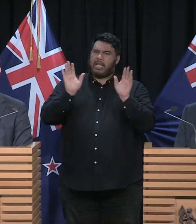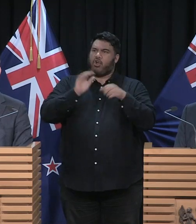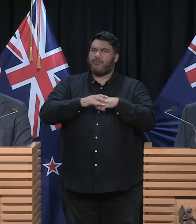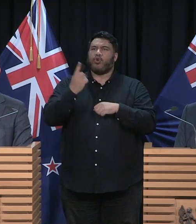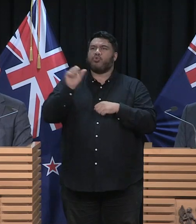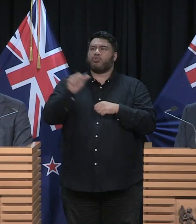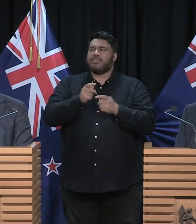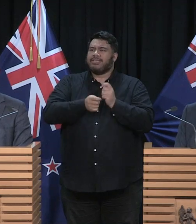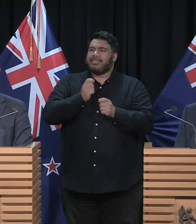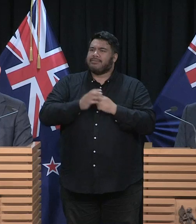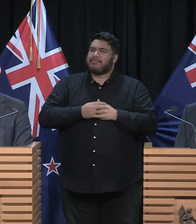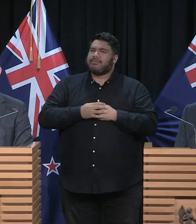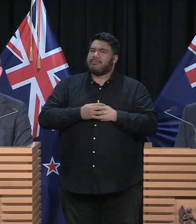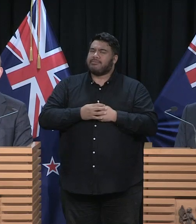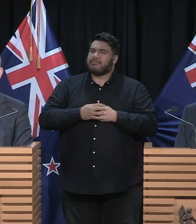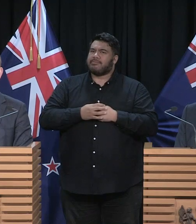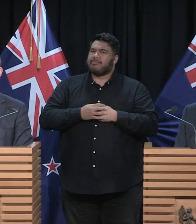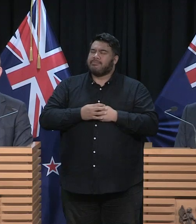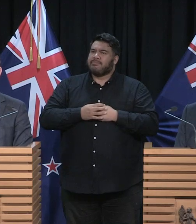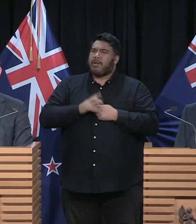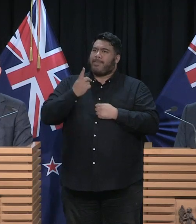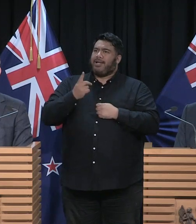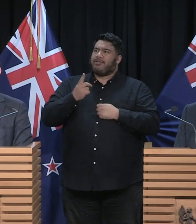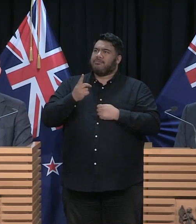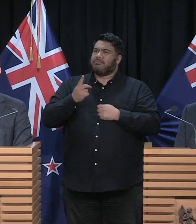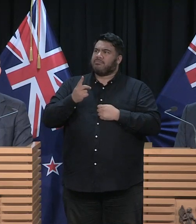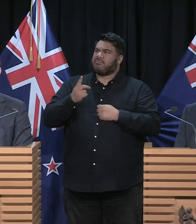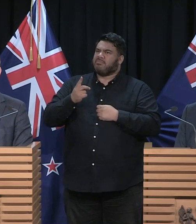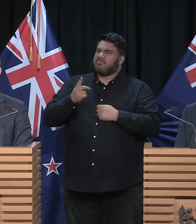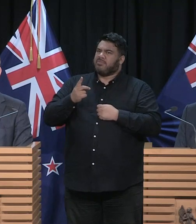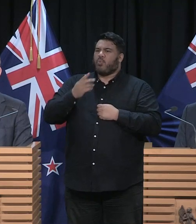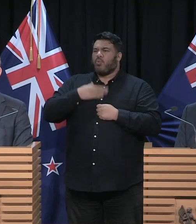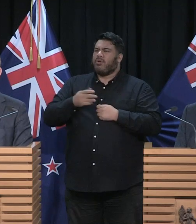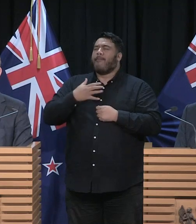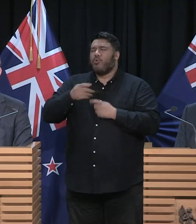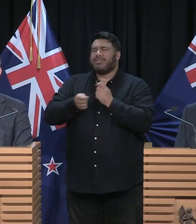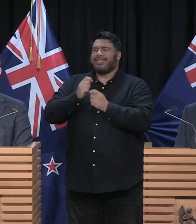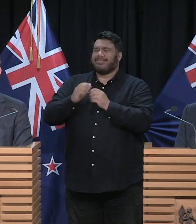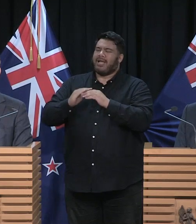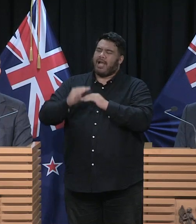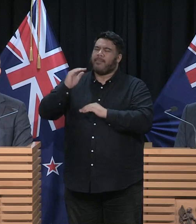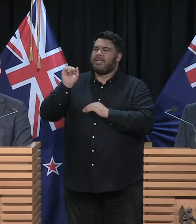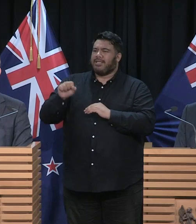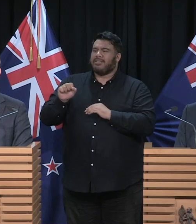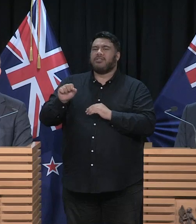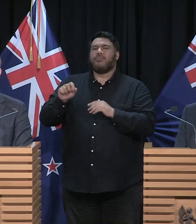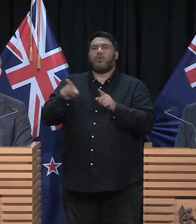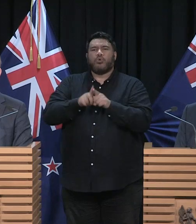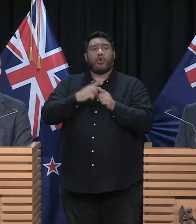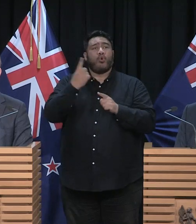several weeks now, the guidance has been very, very clear. We're not seeing those numbers coming back up to the level that we need them to be